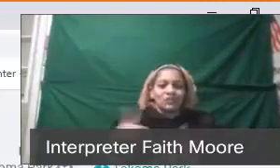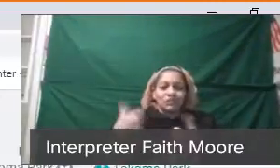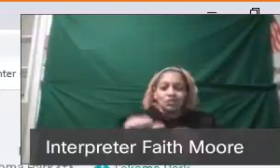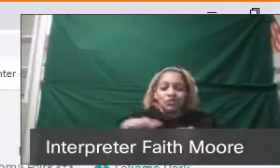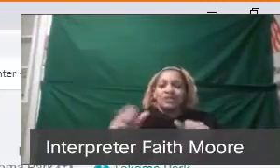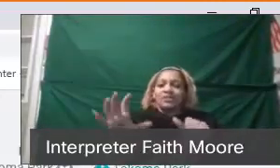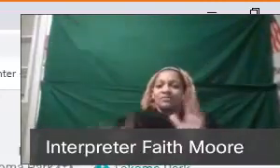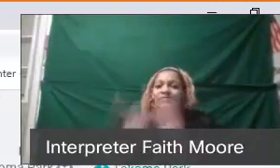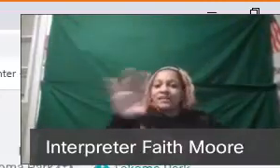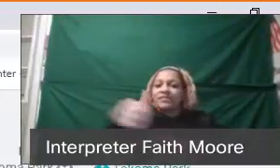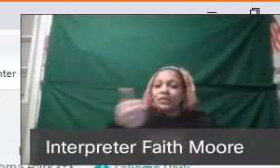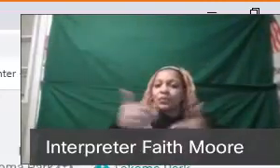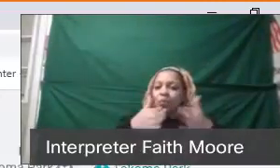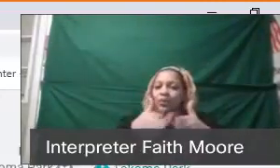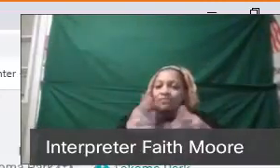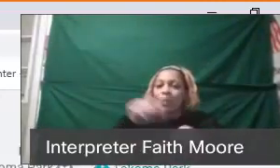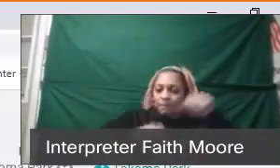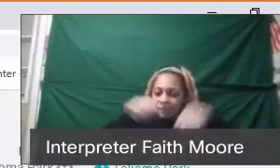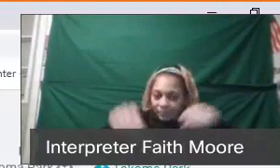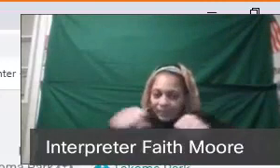Thank you.